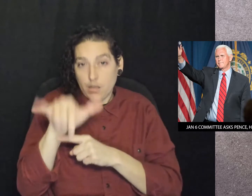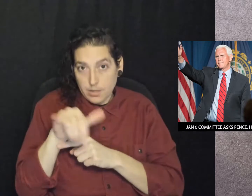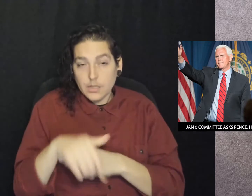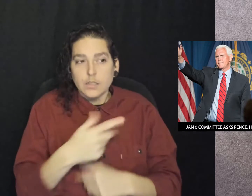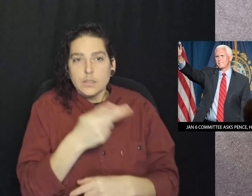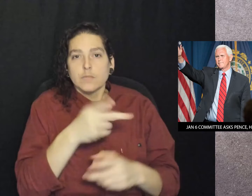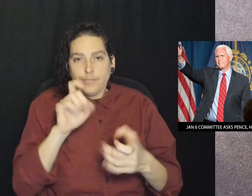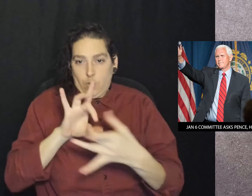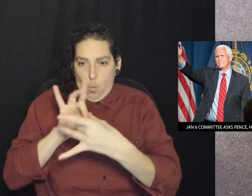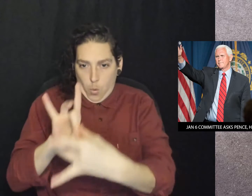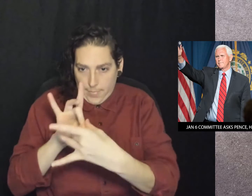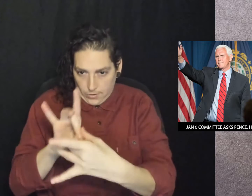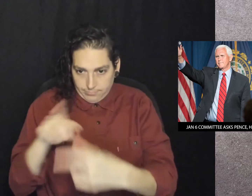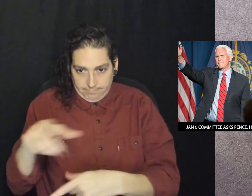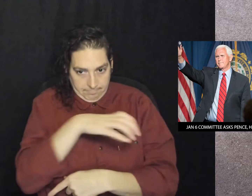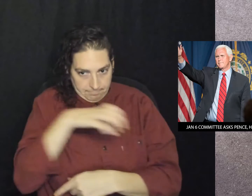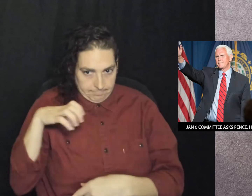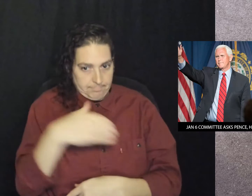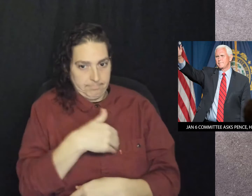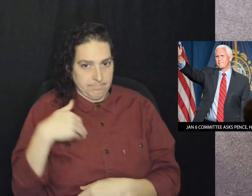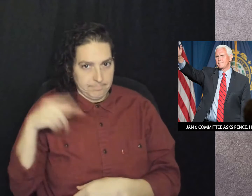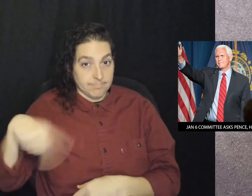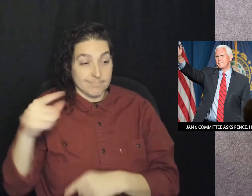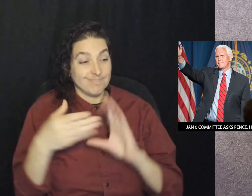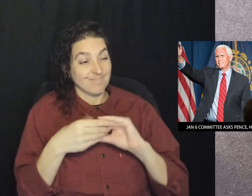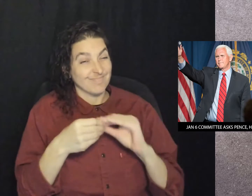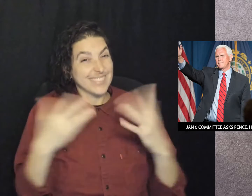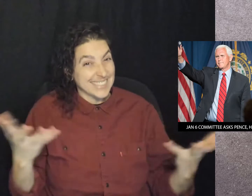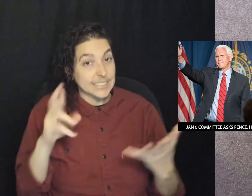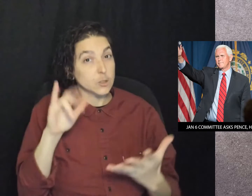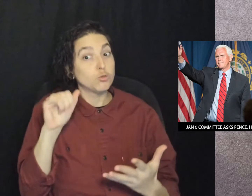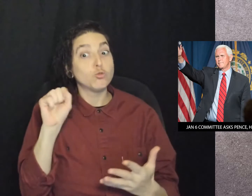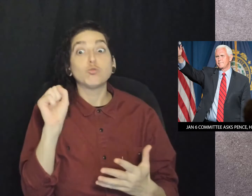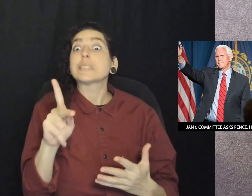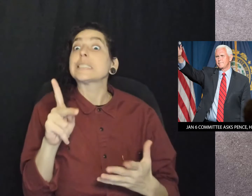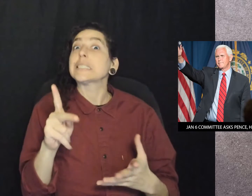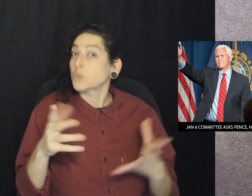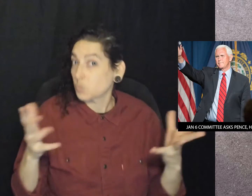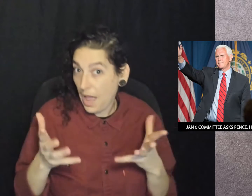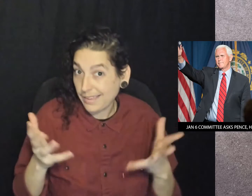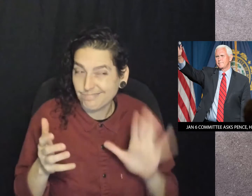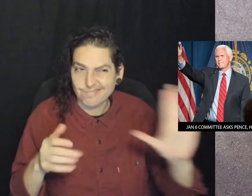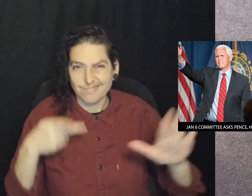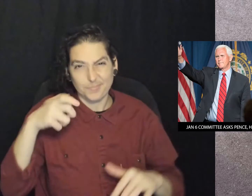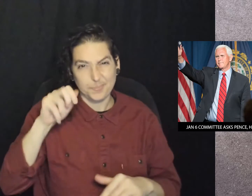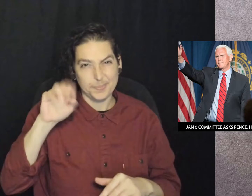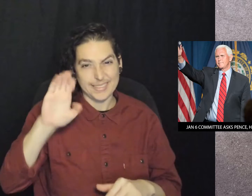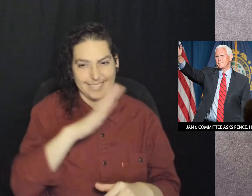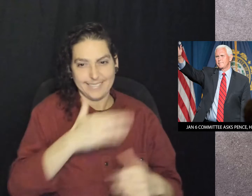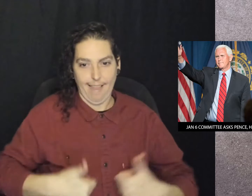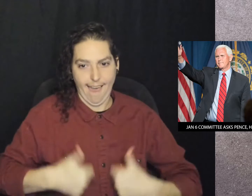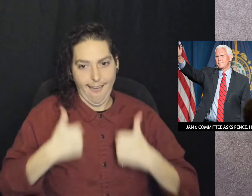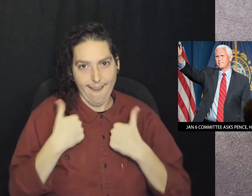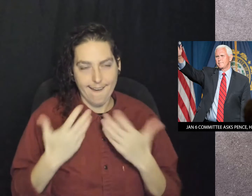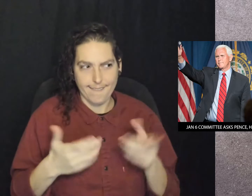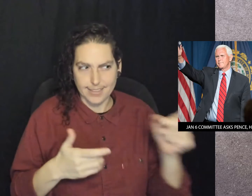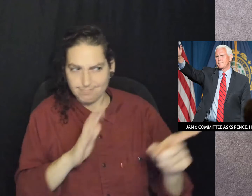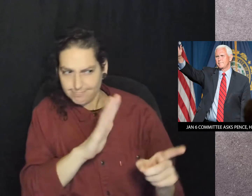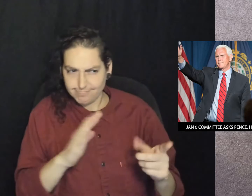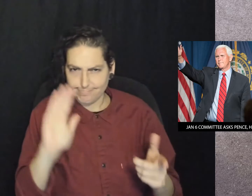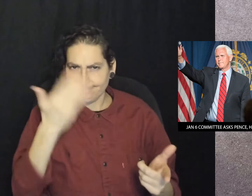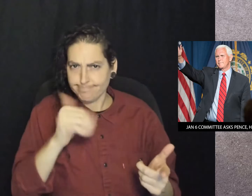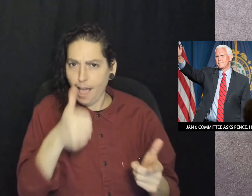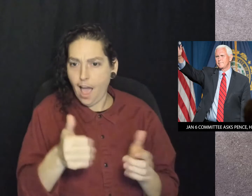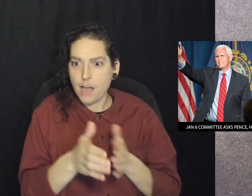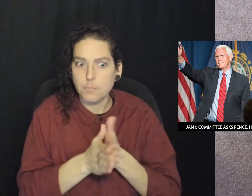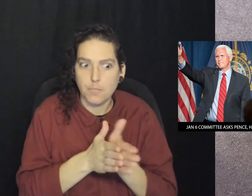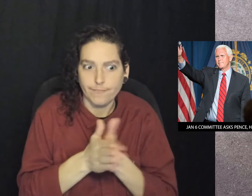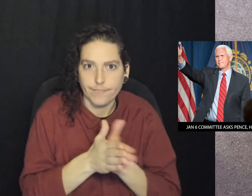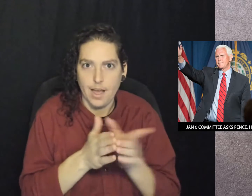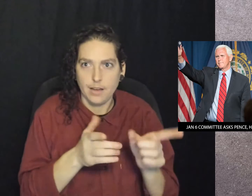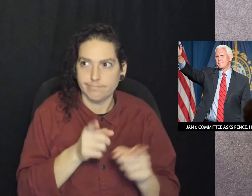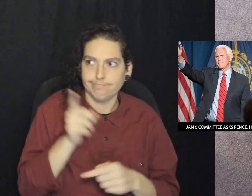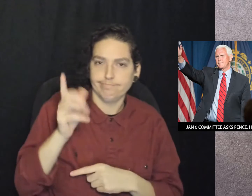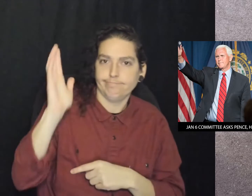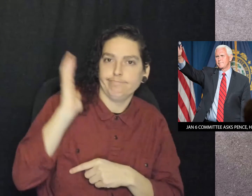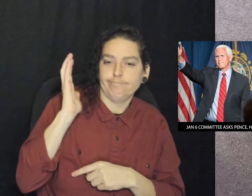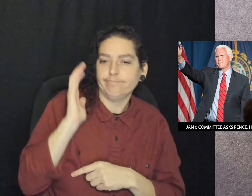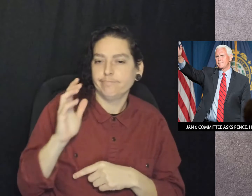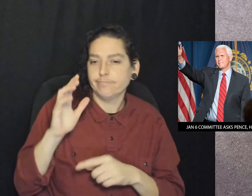and Fox News host Sean Hannity to cooperate committee members say the risk to Pence's life